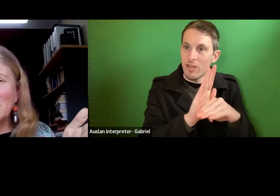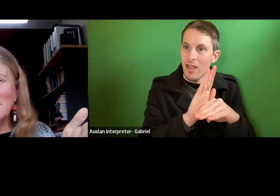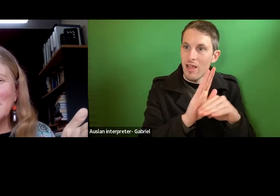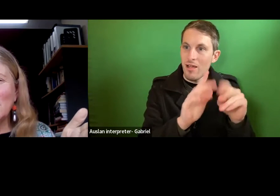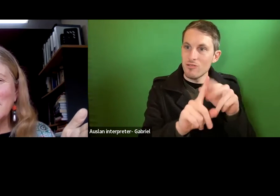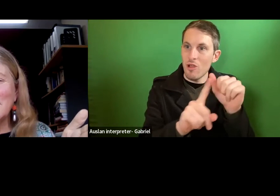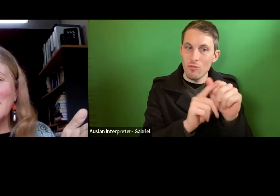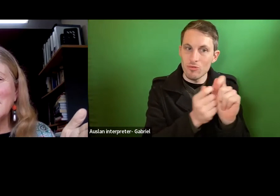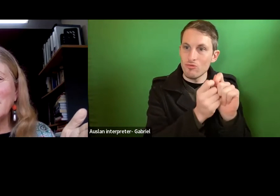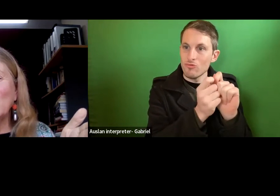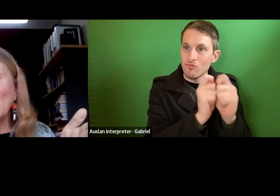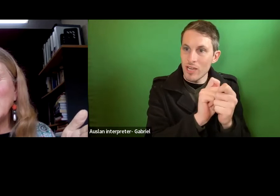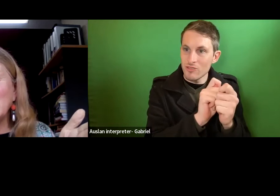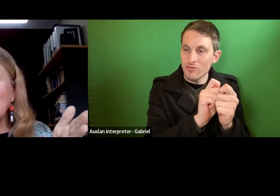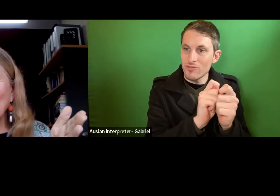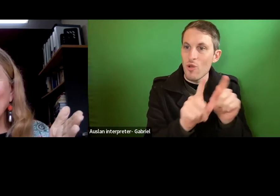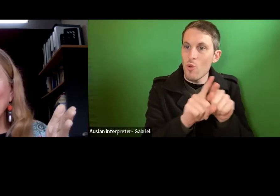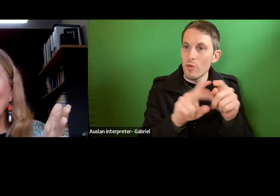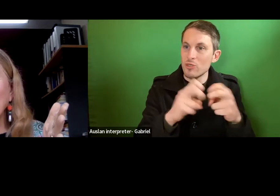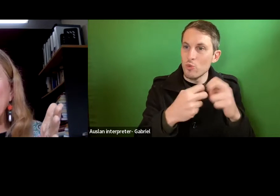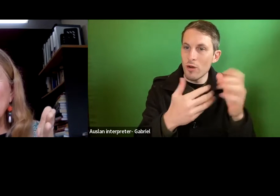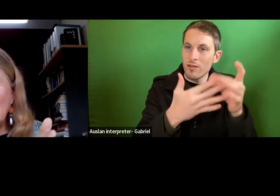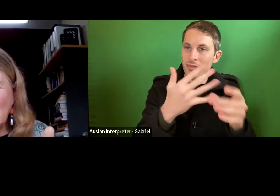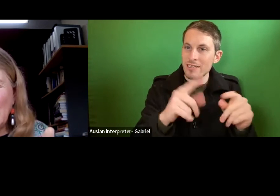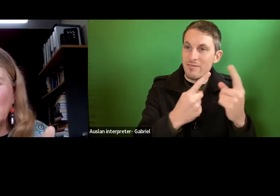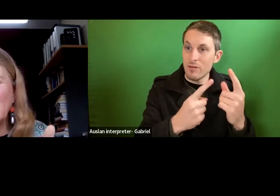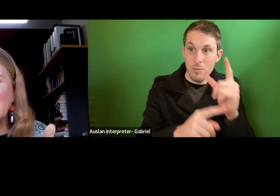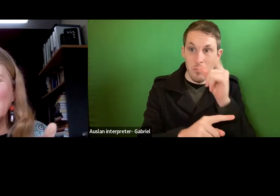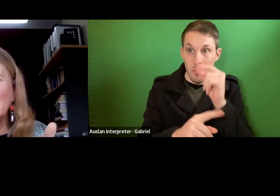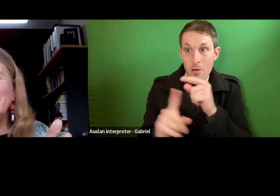learning disorders in a slightly different way, they would no longer meet that criteria